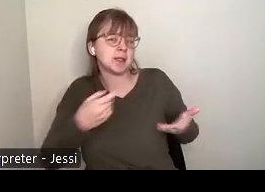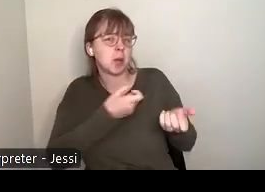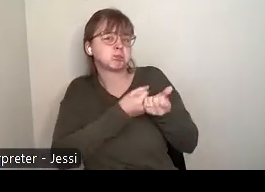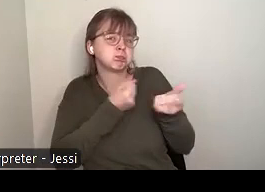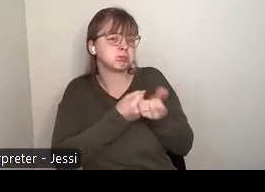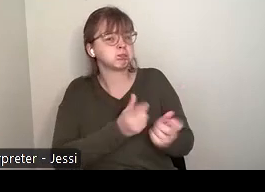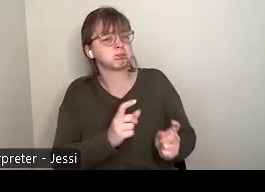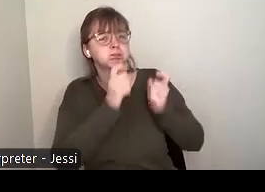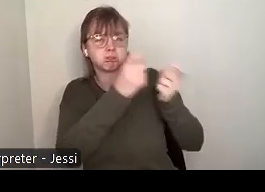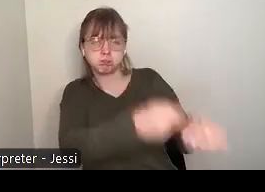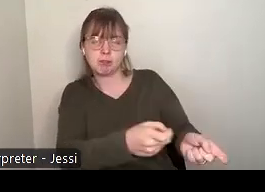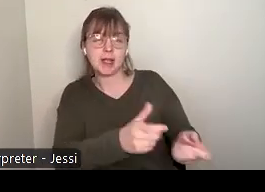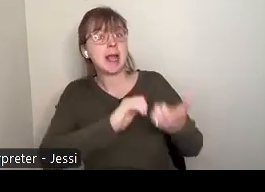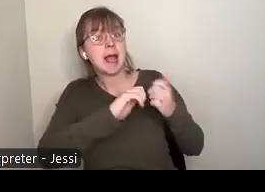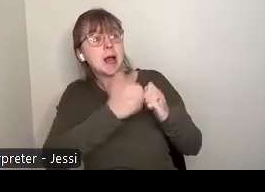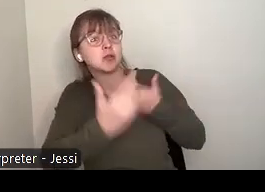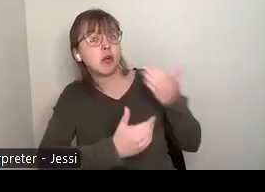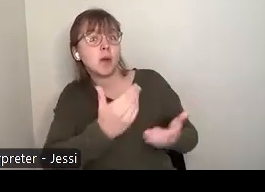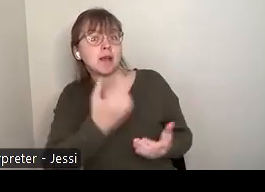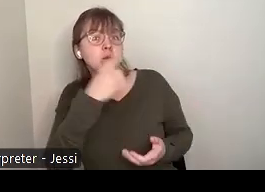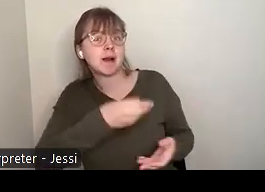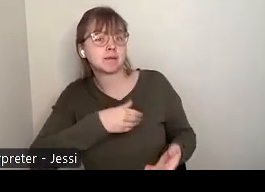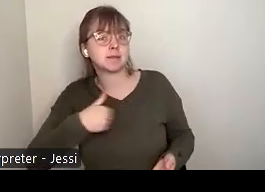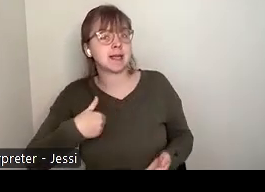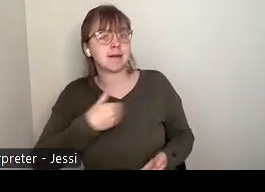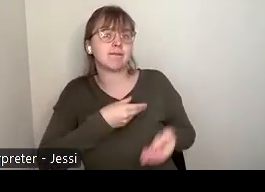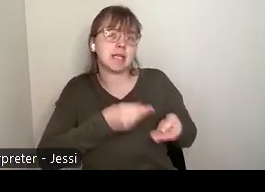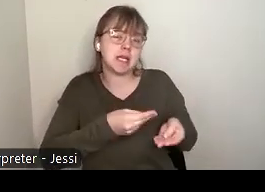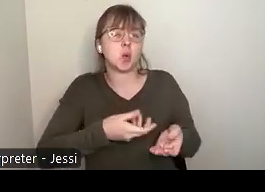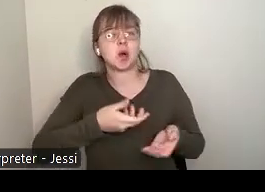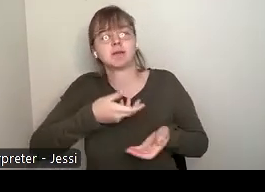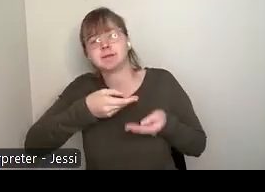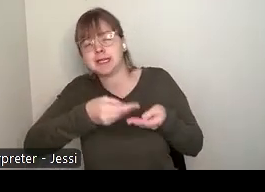you know how feeding's going and those kinds of things and then mom's agreeable so they um